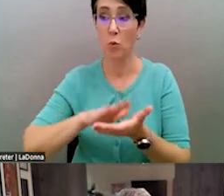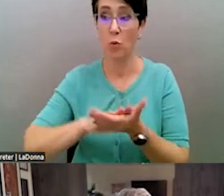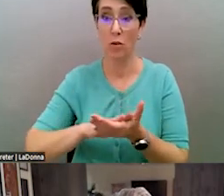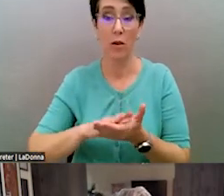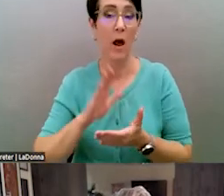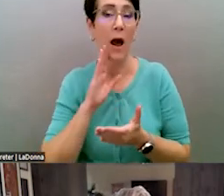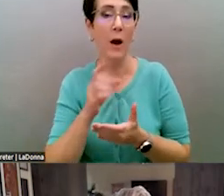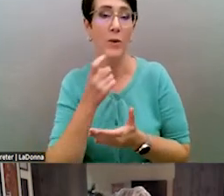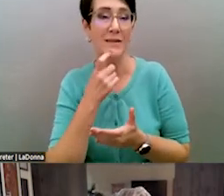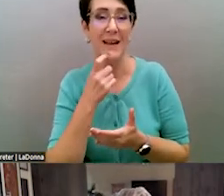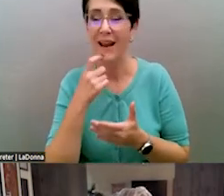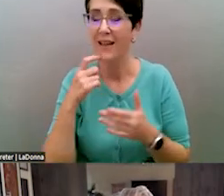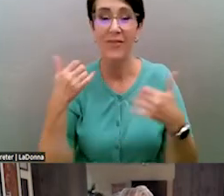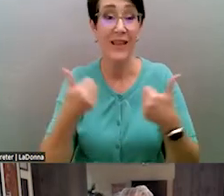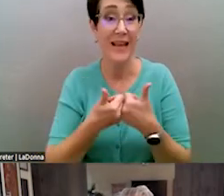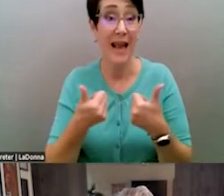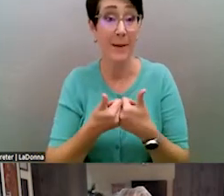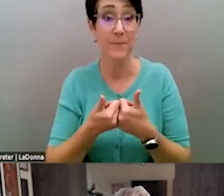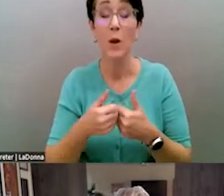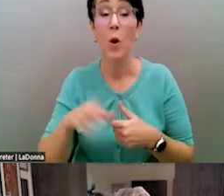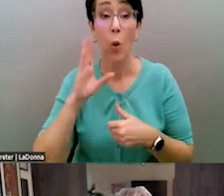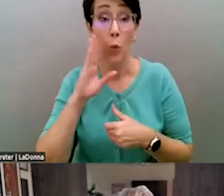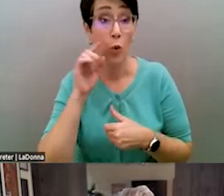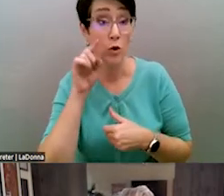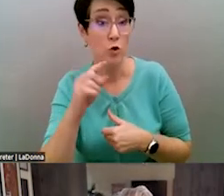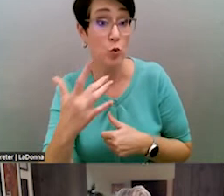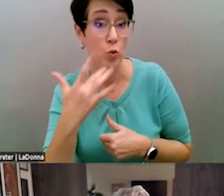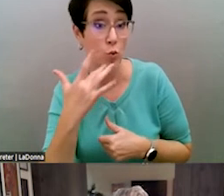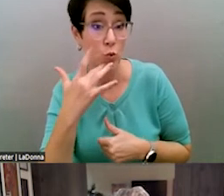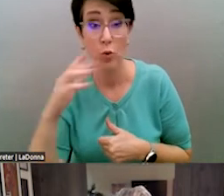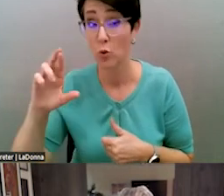WOULD YOU RATHER GAME. WOULD YOU RATHER YOU KNOW. IF YOU ARE STRUGGLING. GO TO AN ADULL.